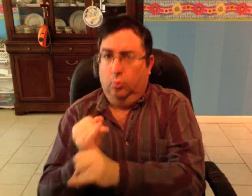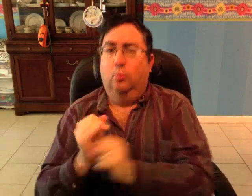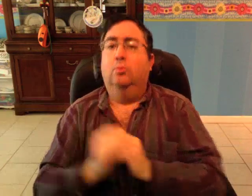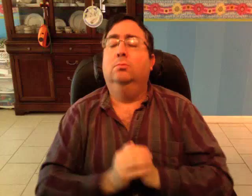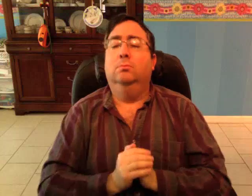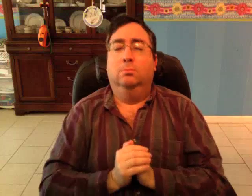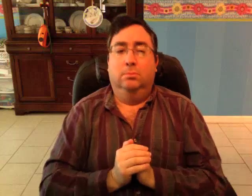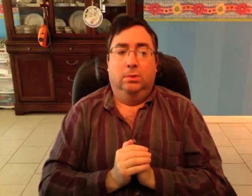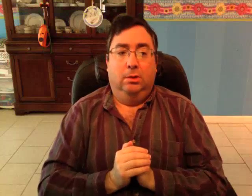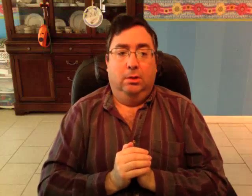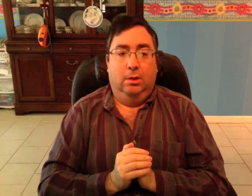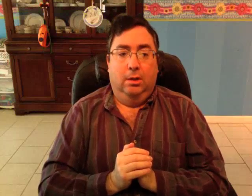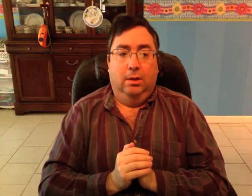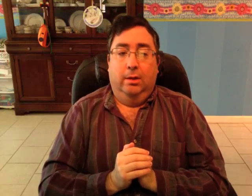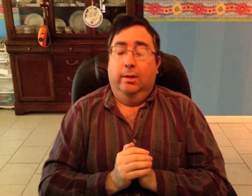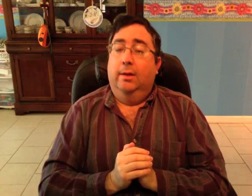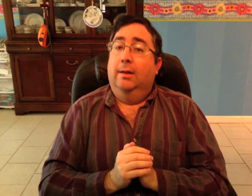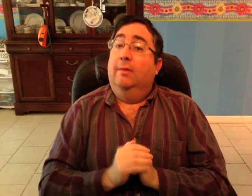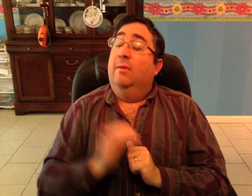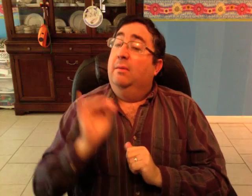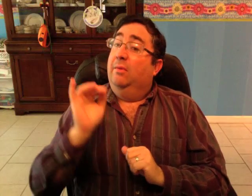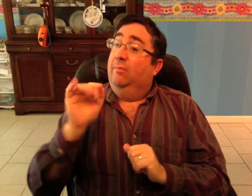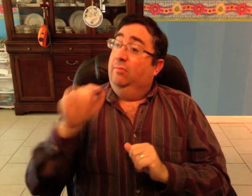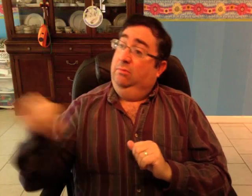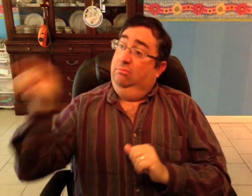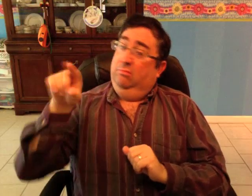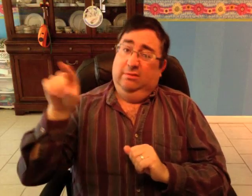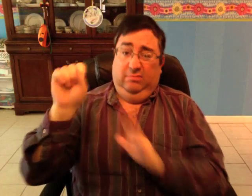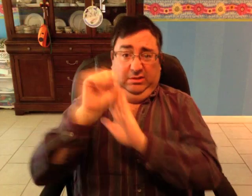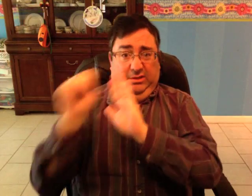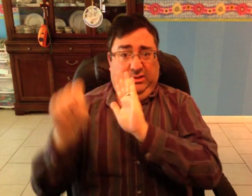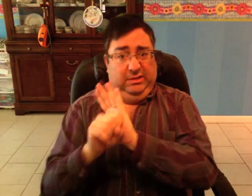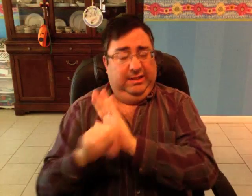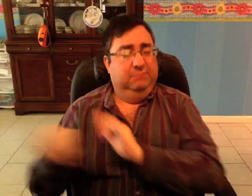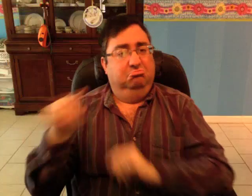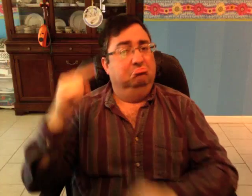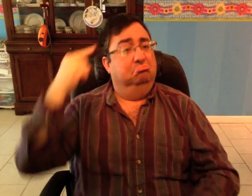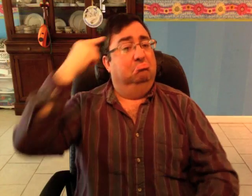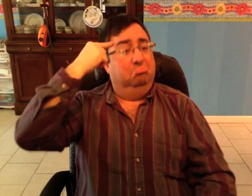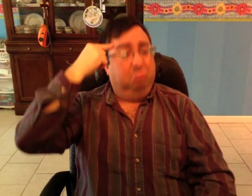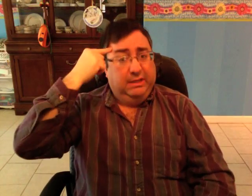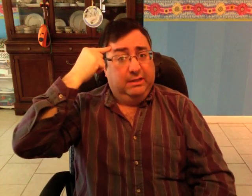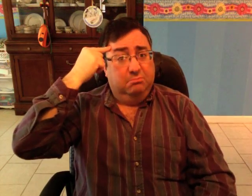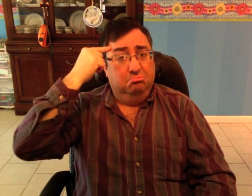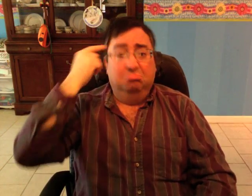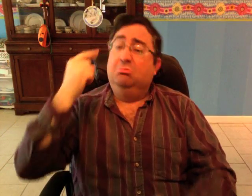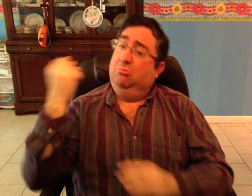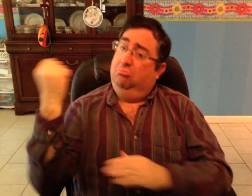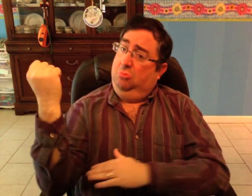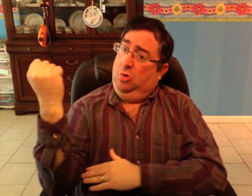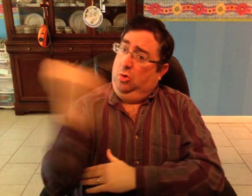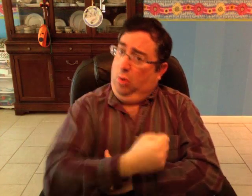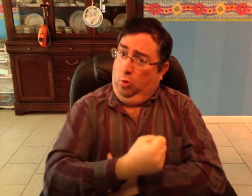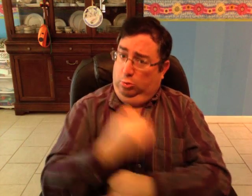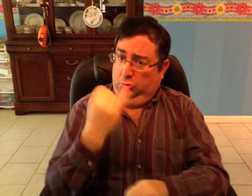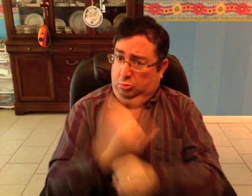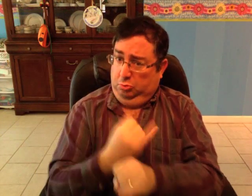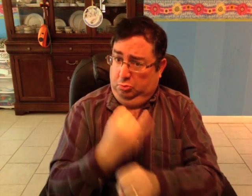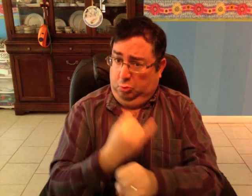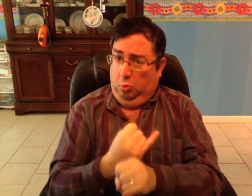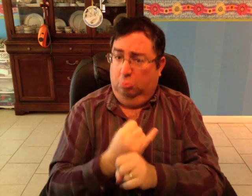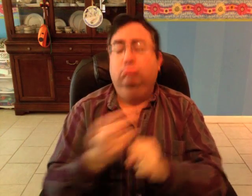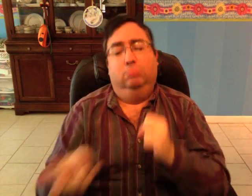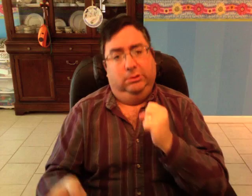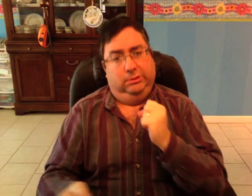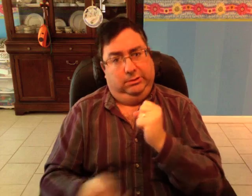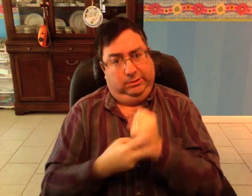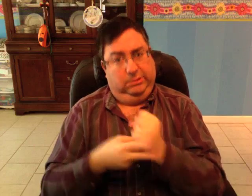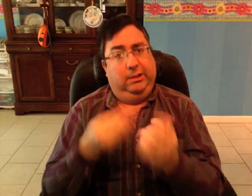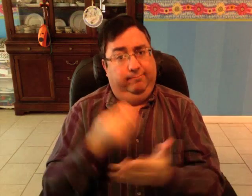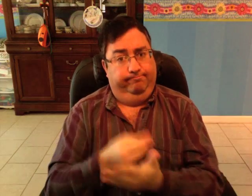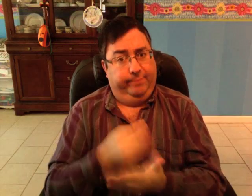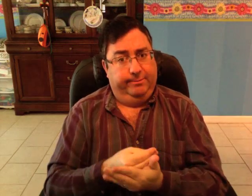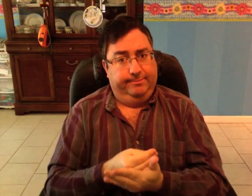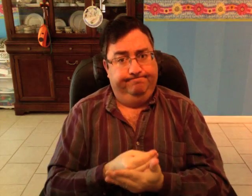These states think that closing the residential schools will save money.